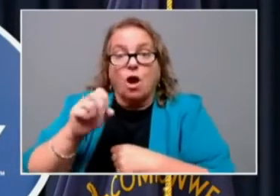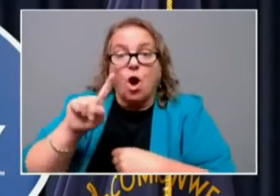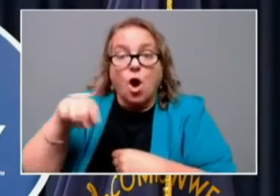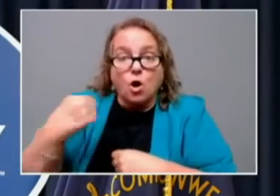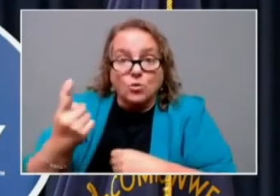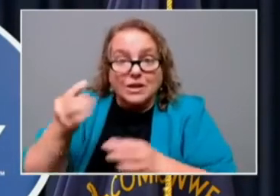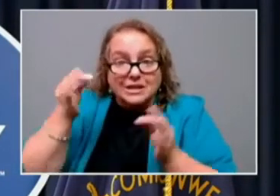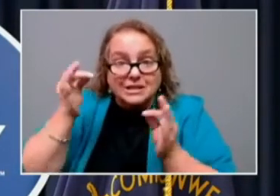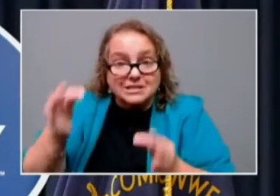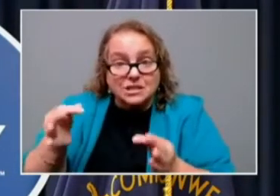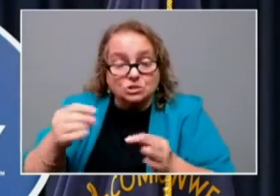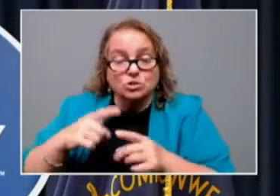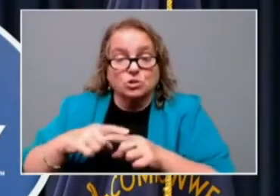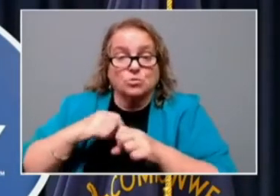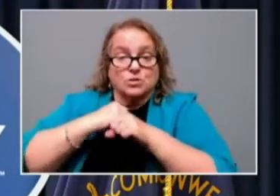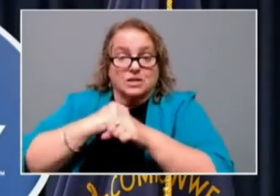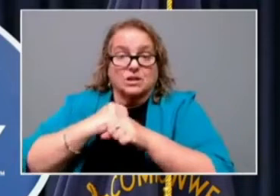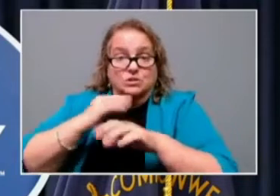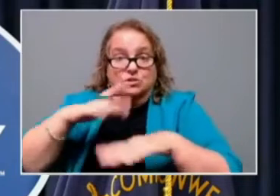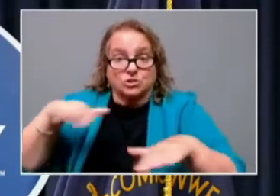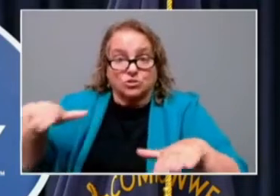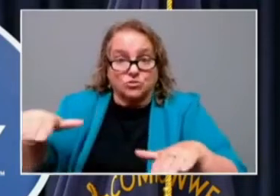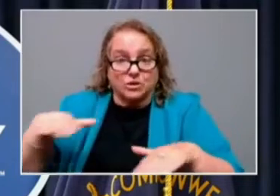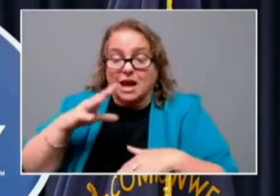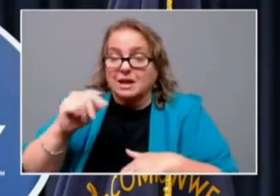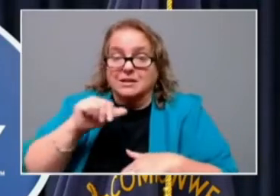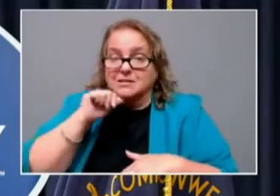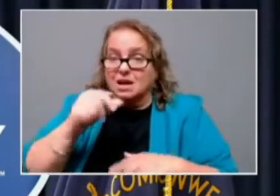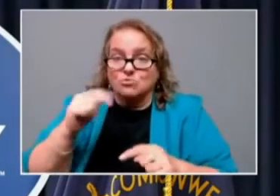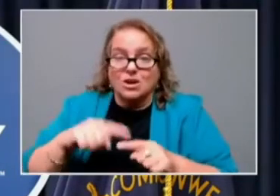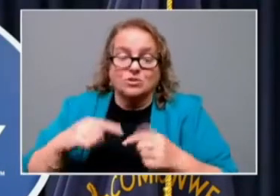Children and doesn't try to convince themselves that somehow you can protect